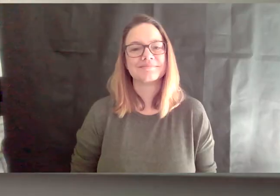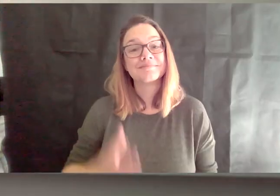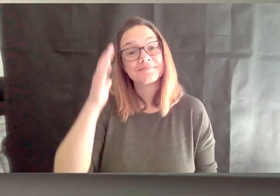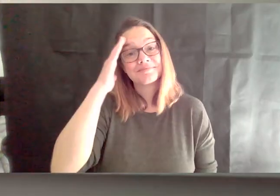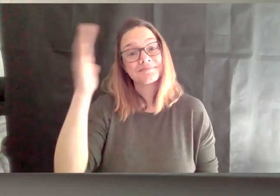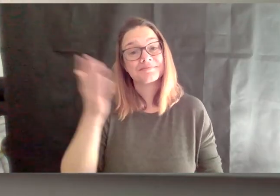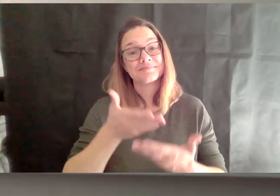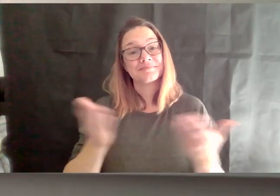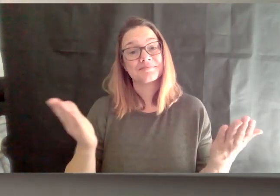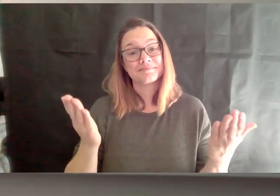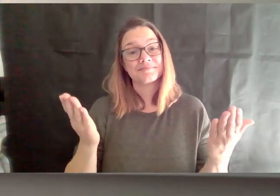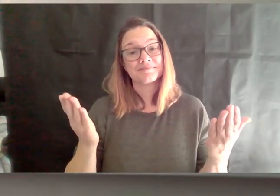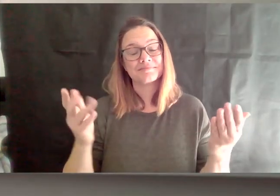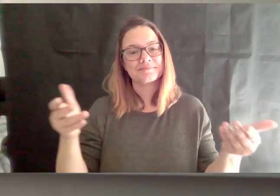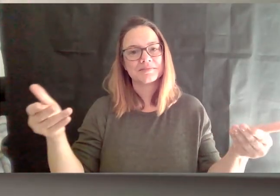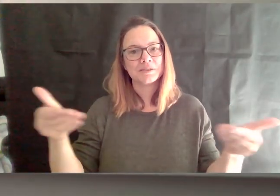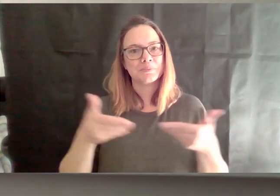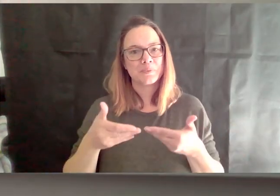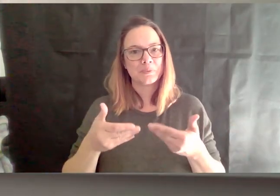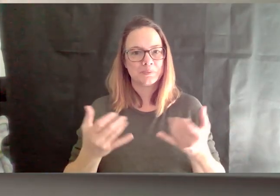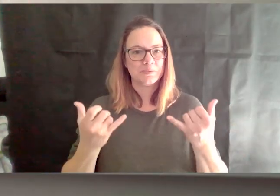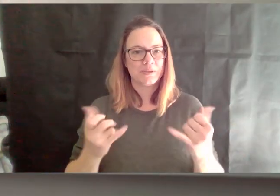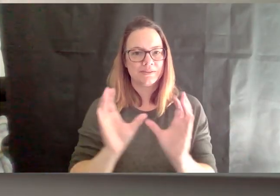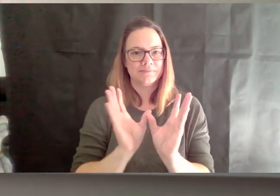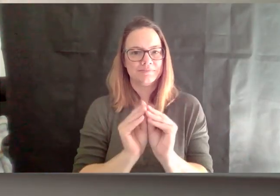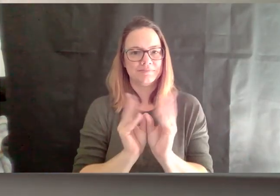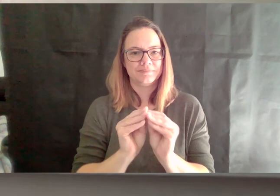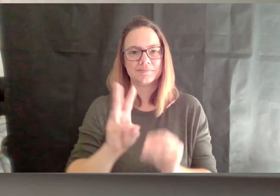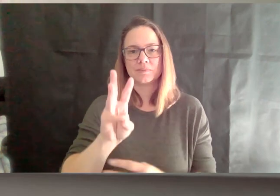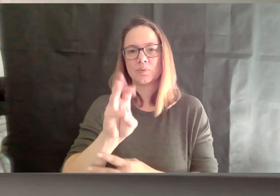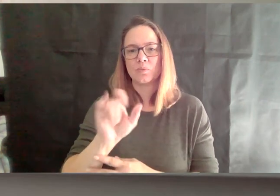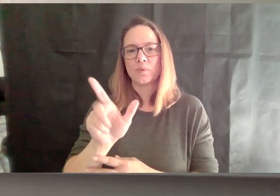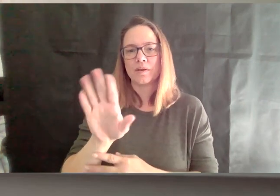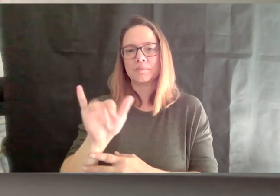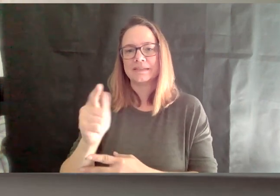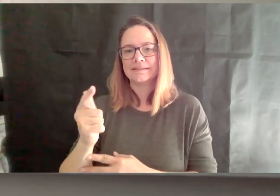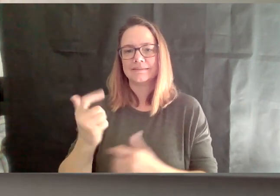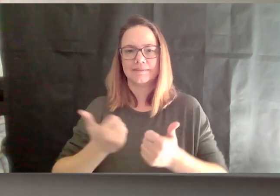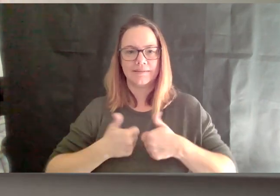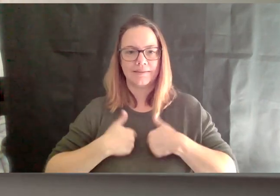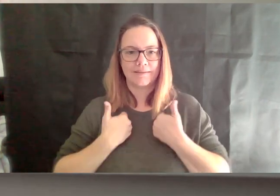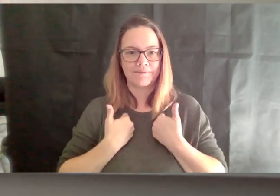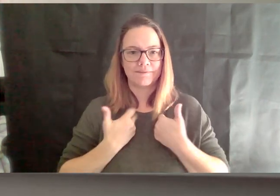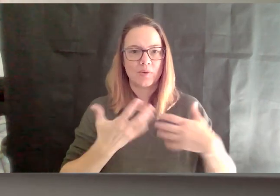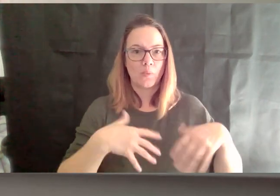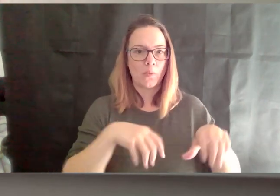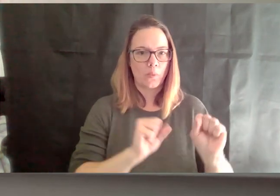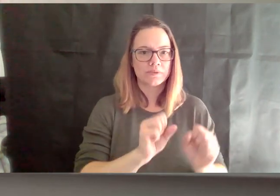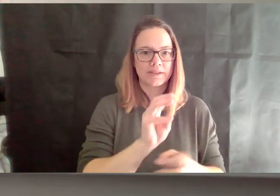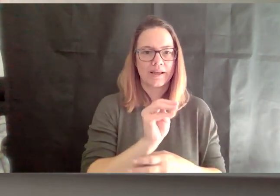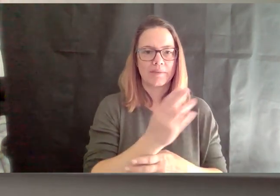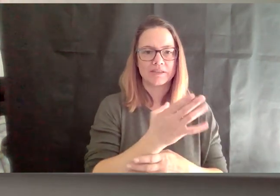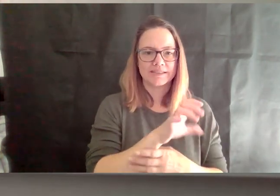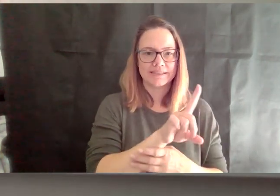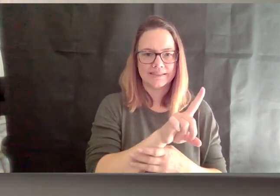Hey everyone, and welcome to today's edition of Well-Being Live, hosted by the Mental Health Center of Denver and presented by Cigna.